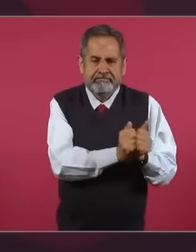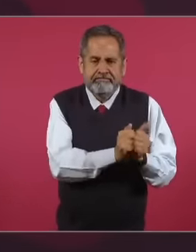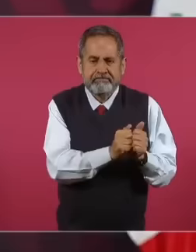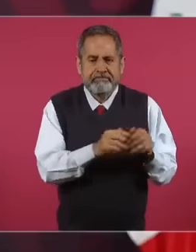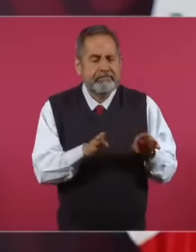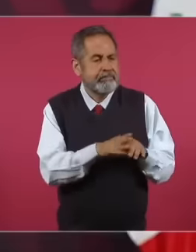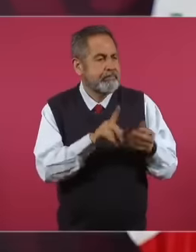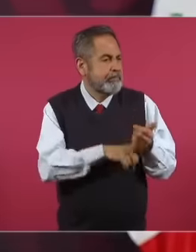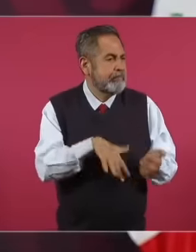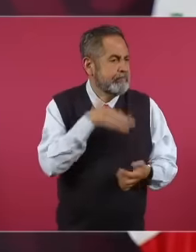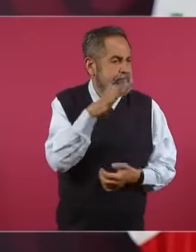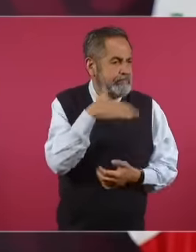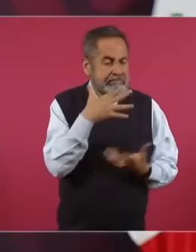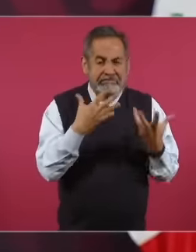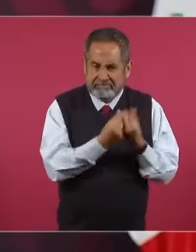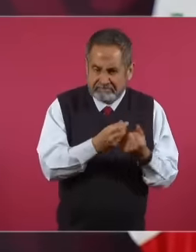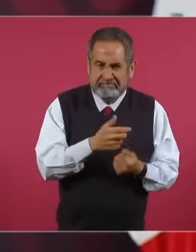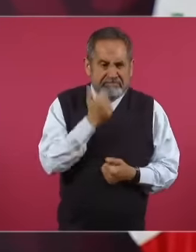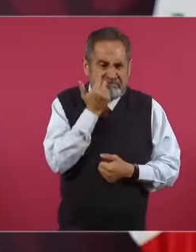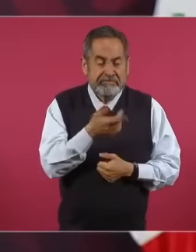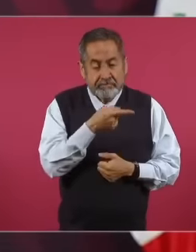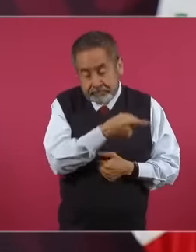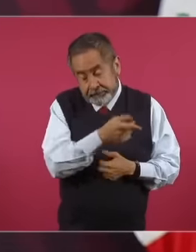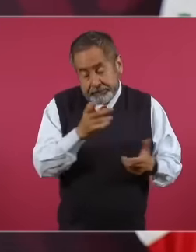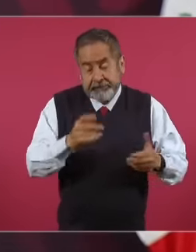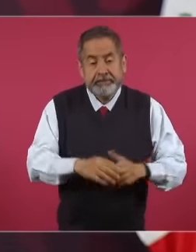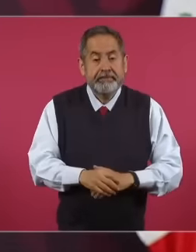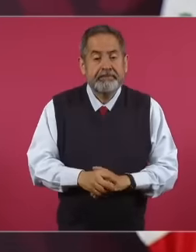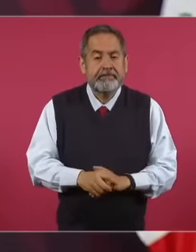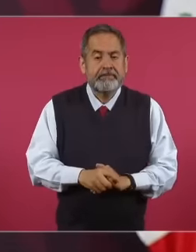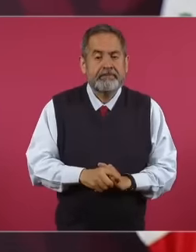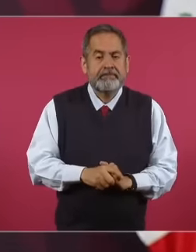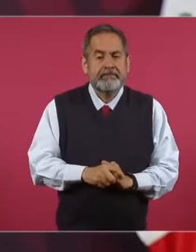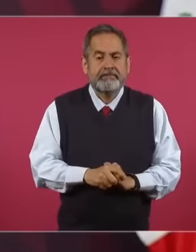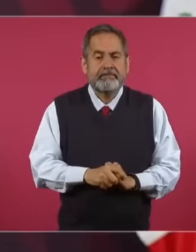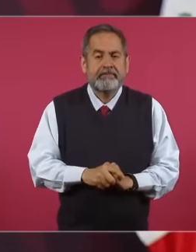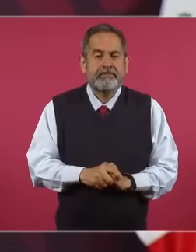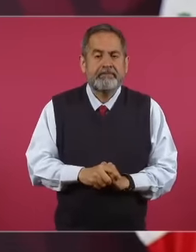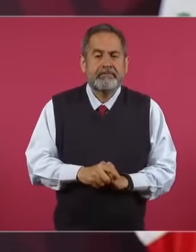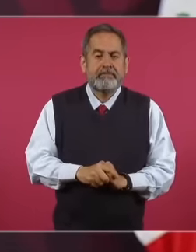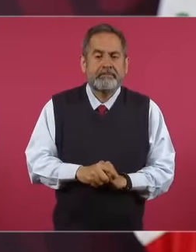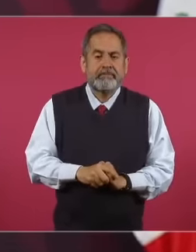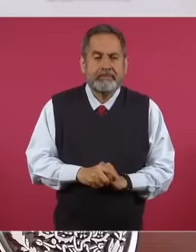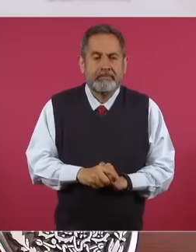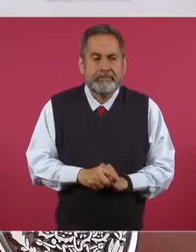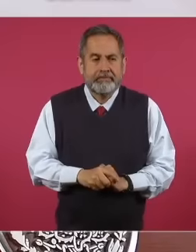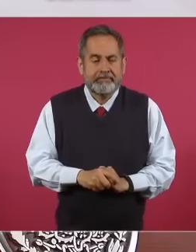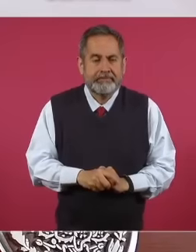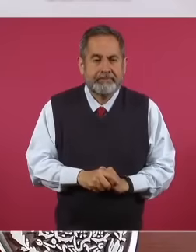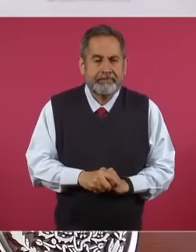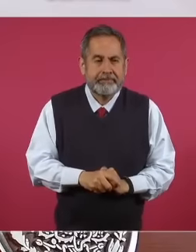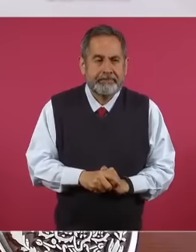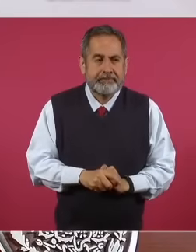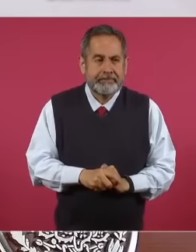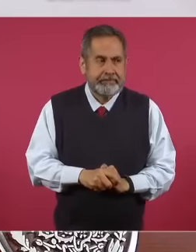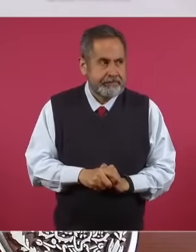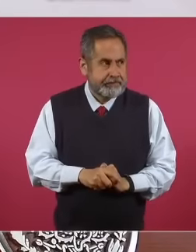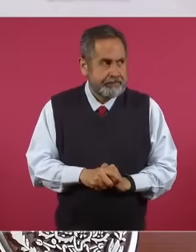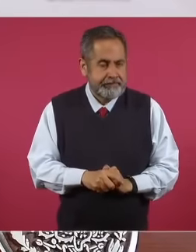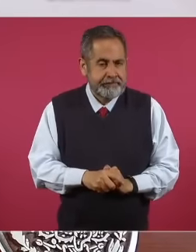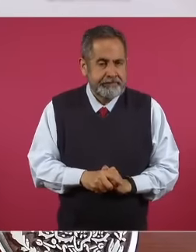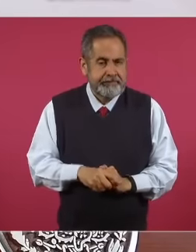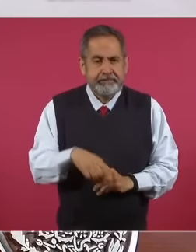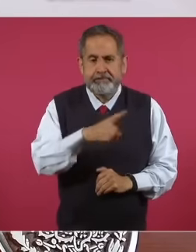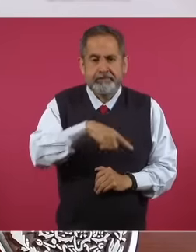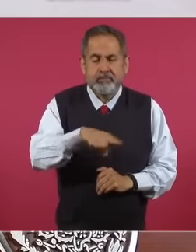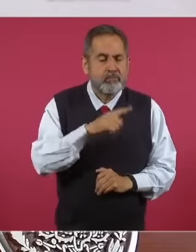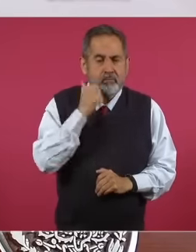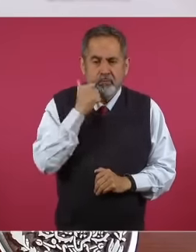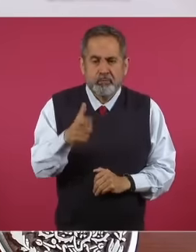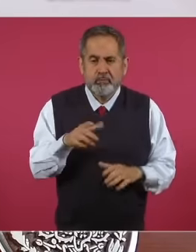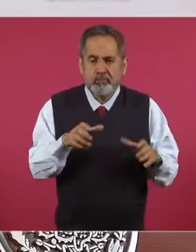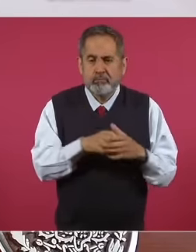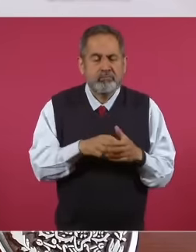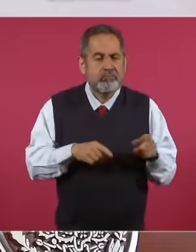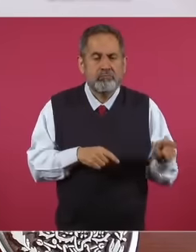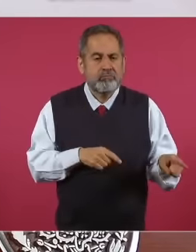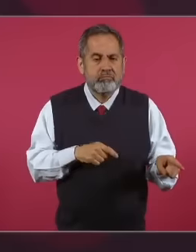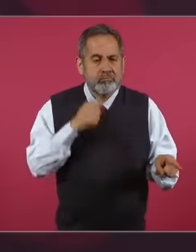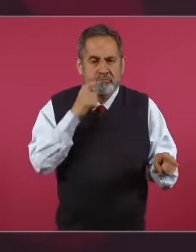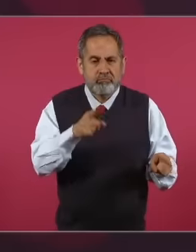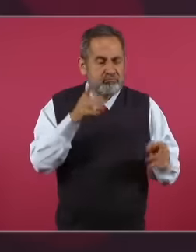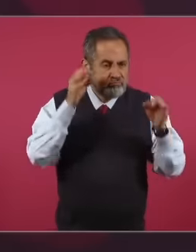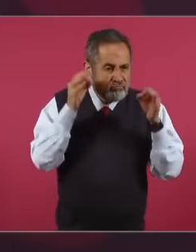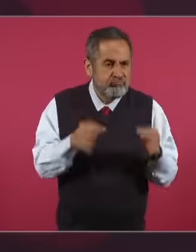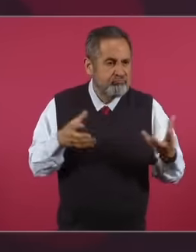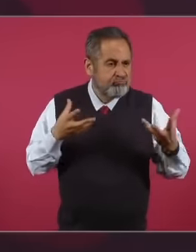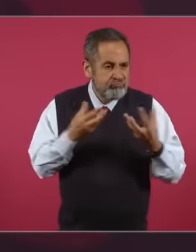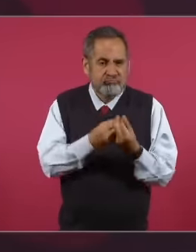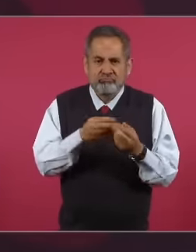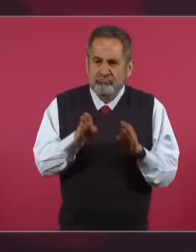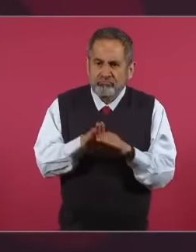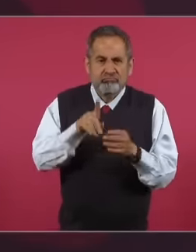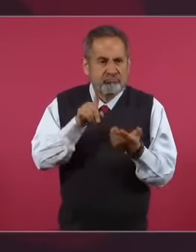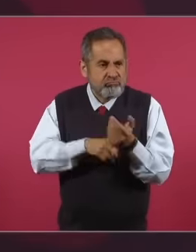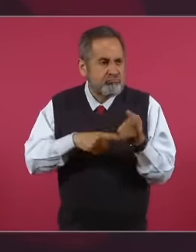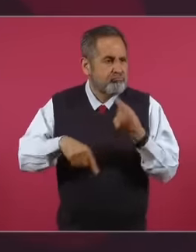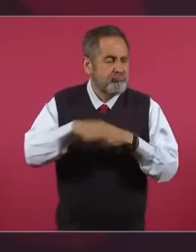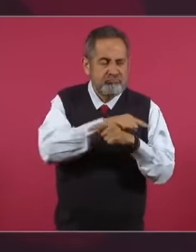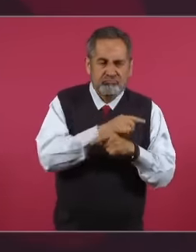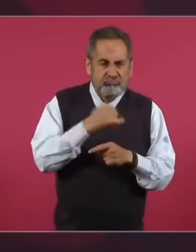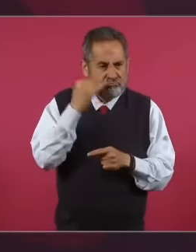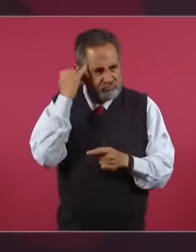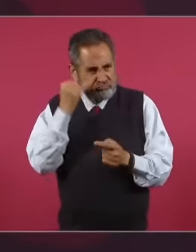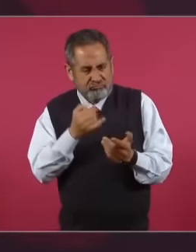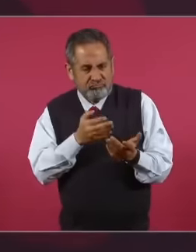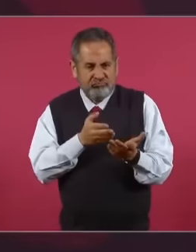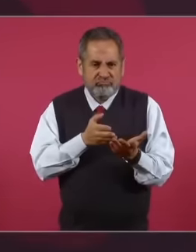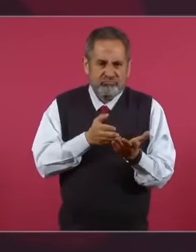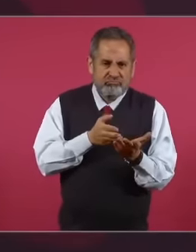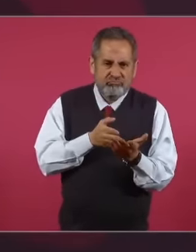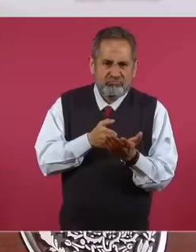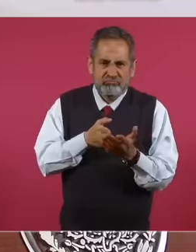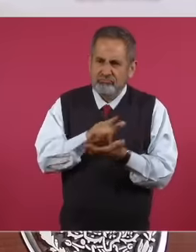corruption and they do not want an authentic rule of law but a